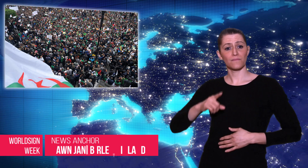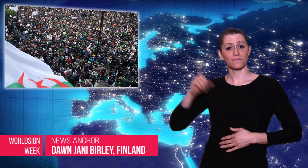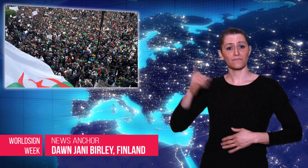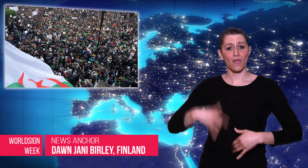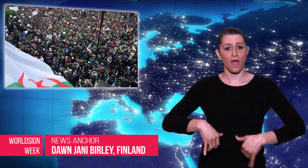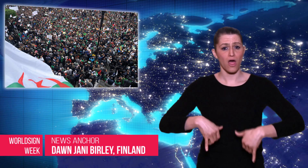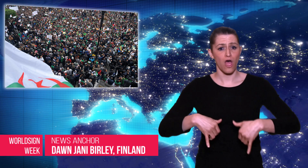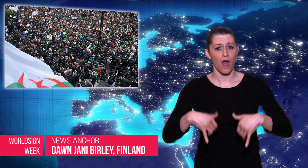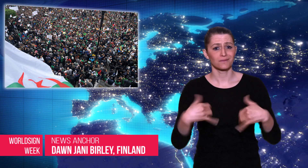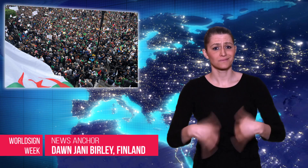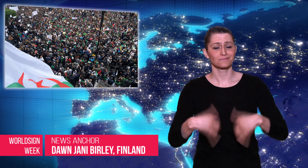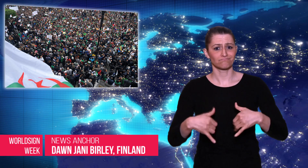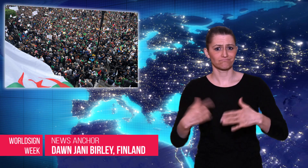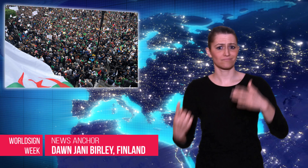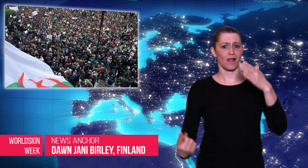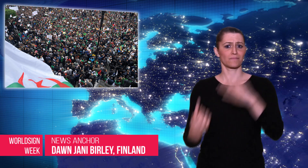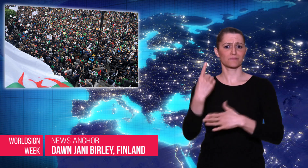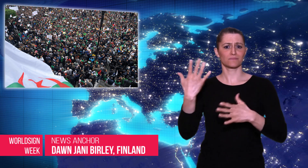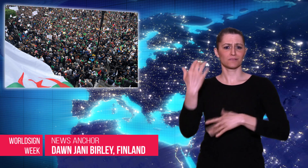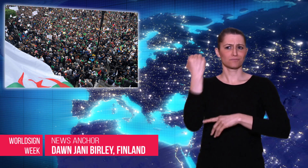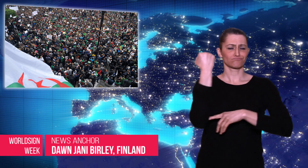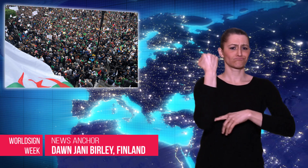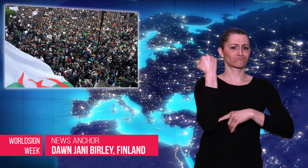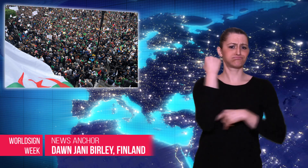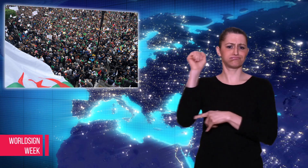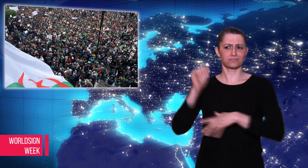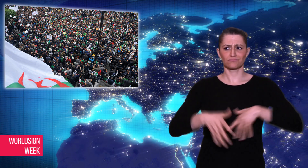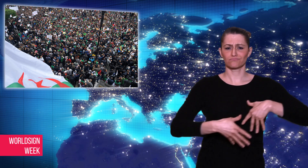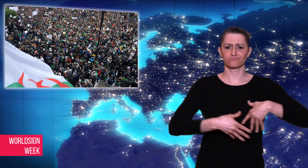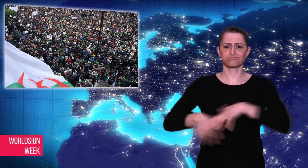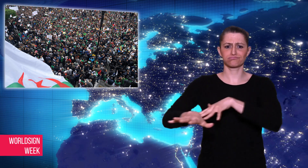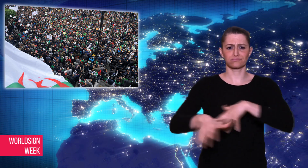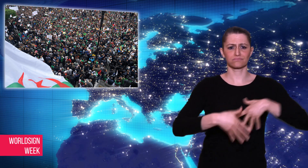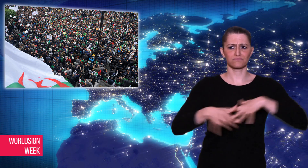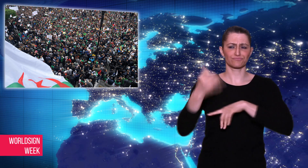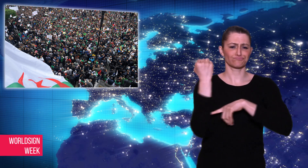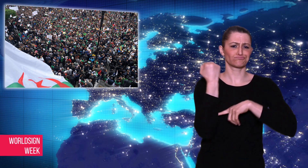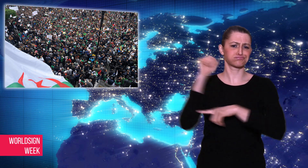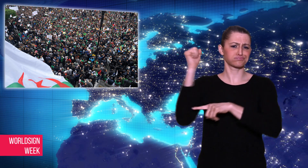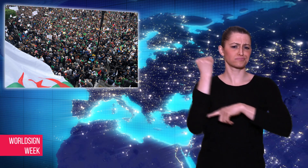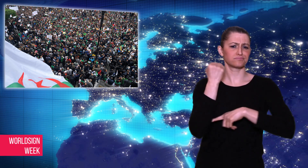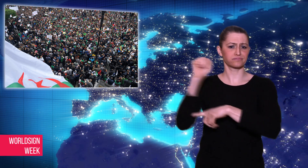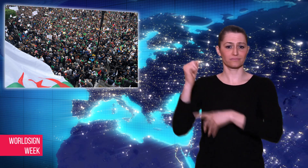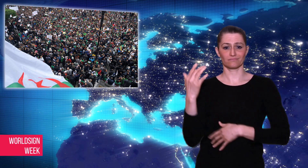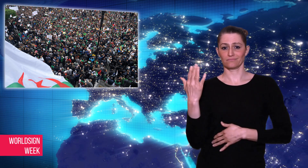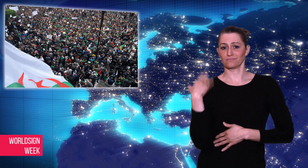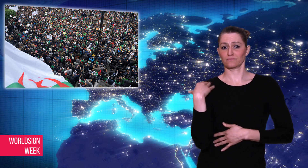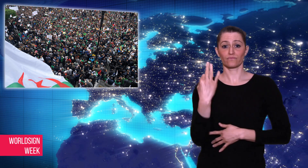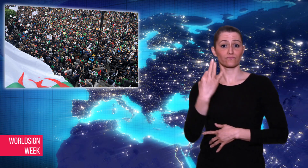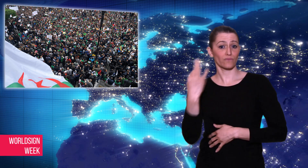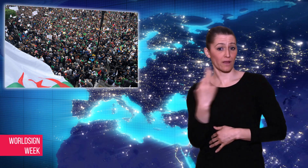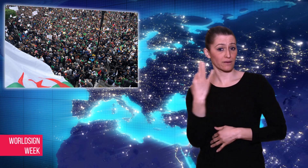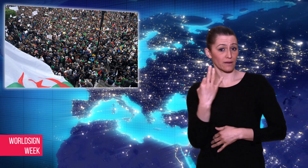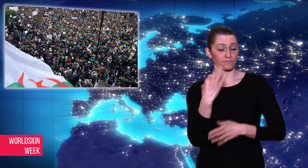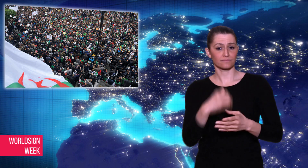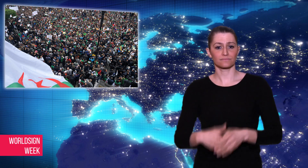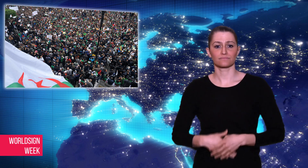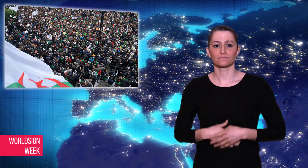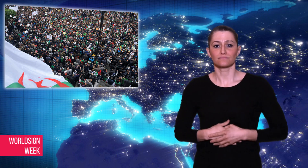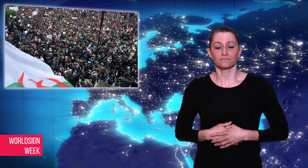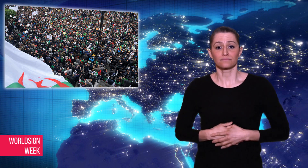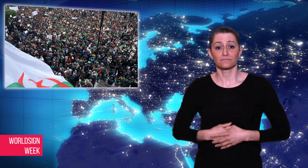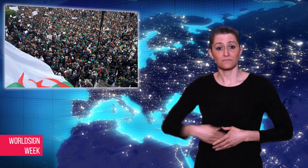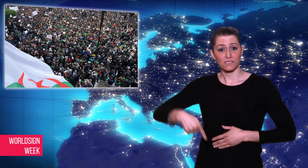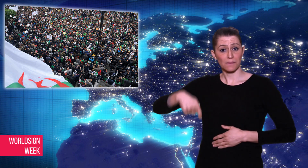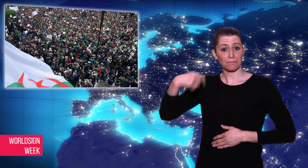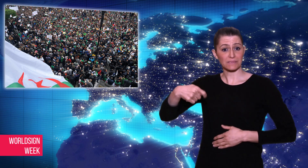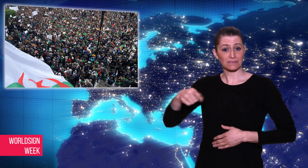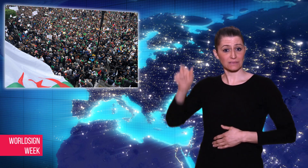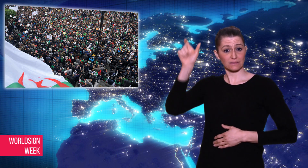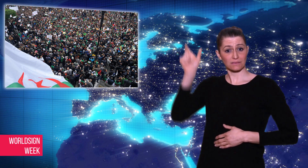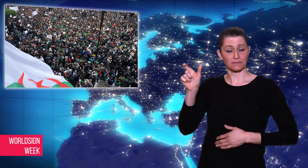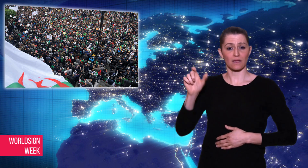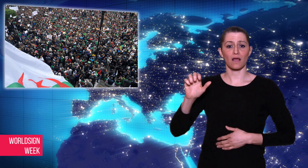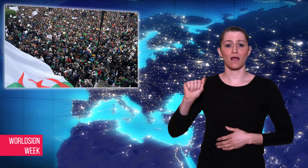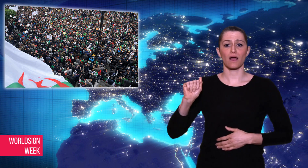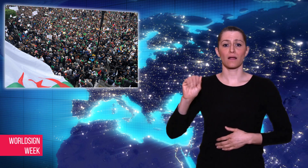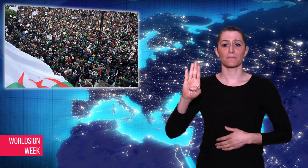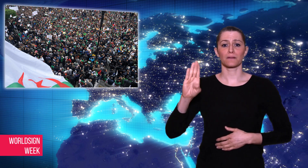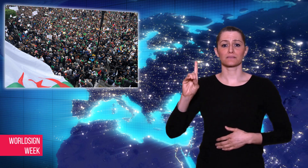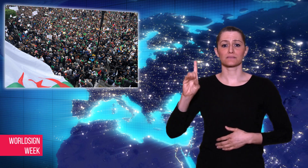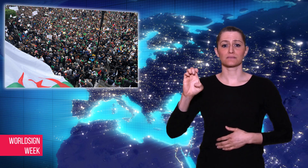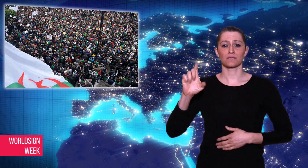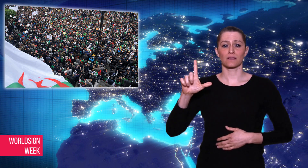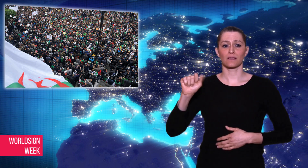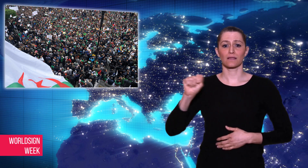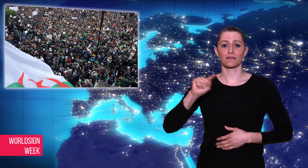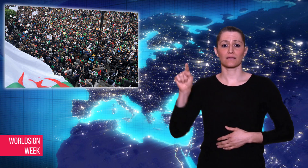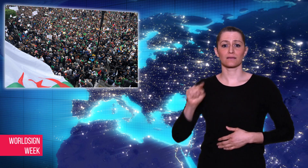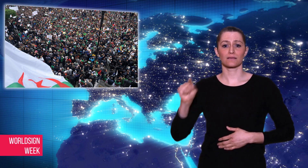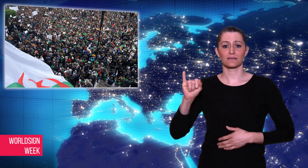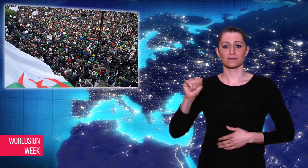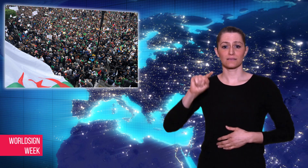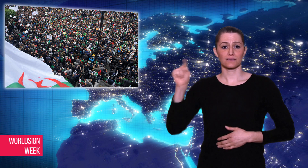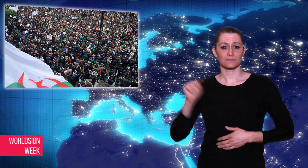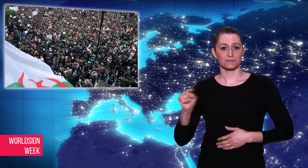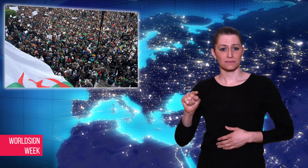Dawn: There was a protest in Algeria last Friday. About